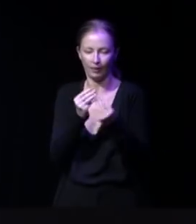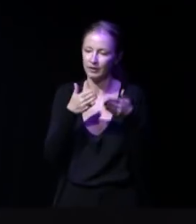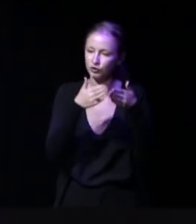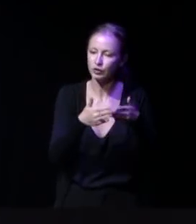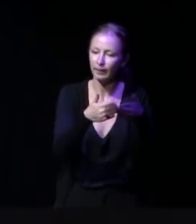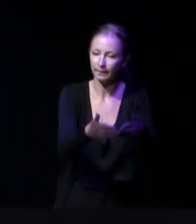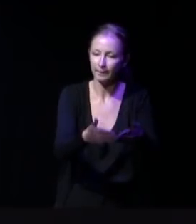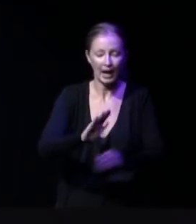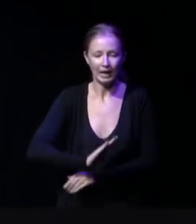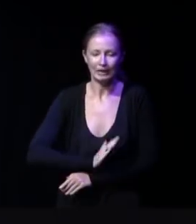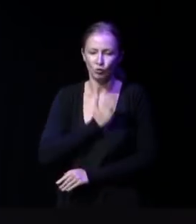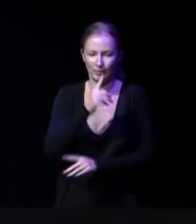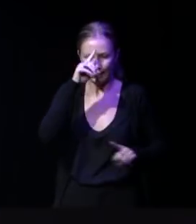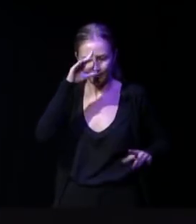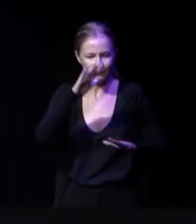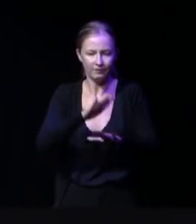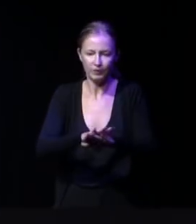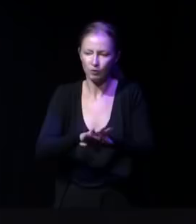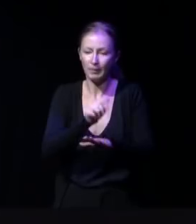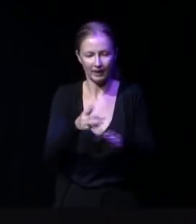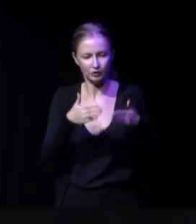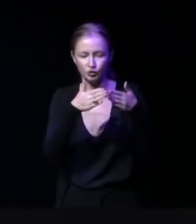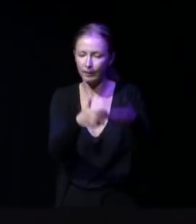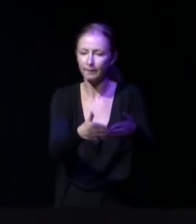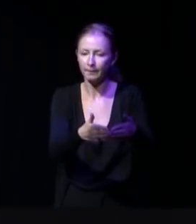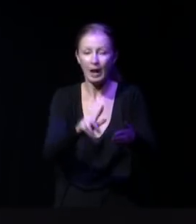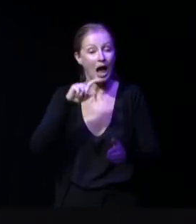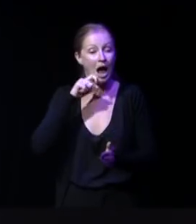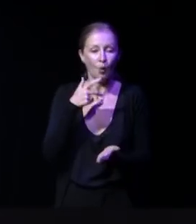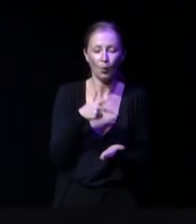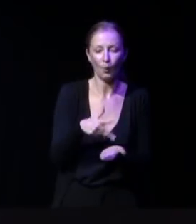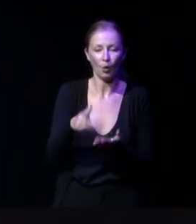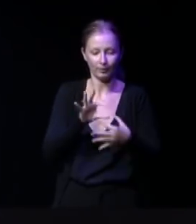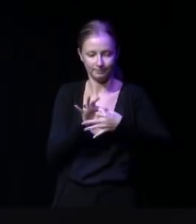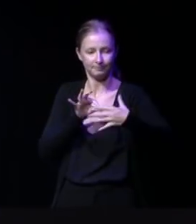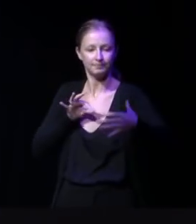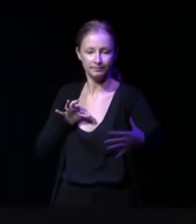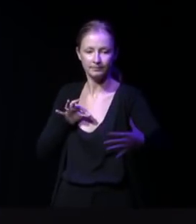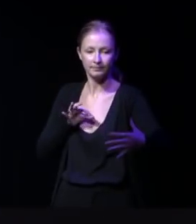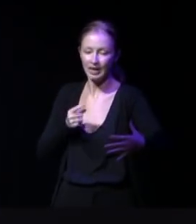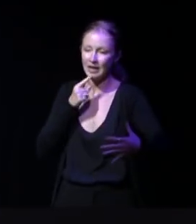I do not want to be confused by this ship. I will walk away from it to claim a vivid green hillside,